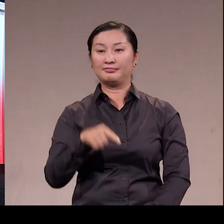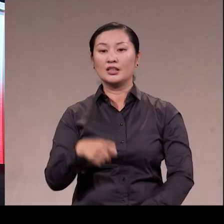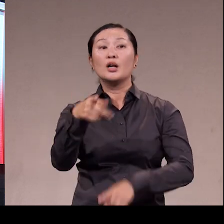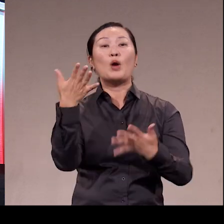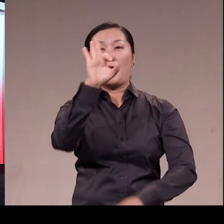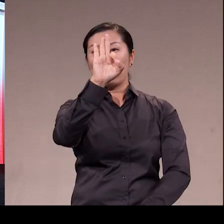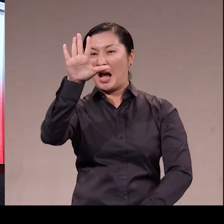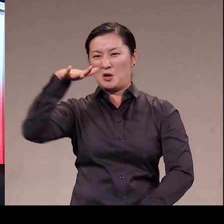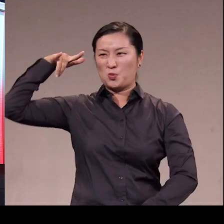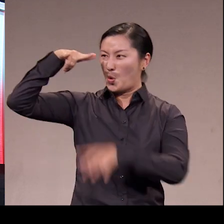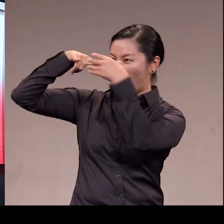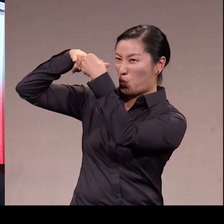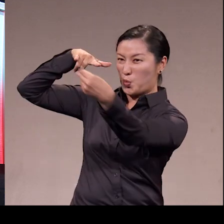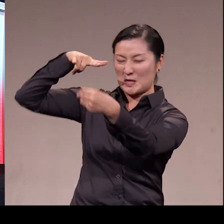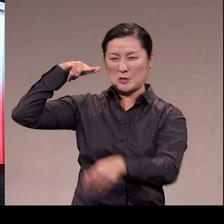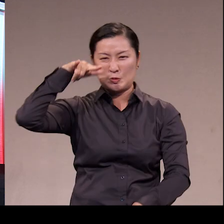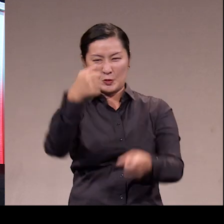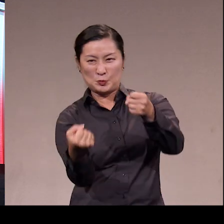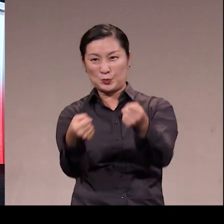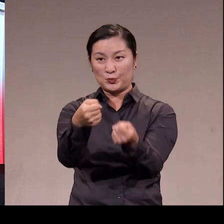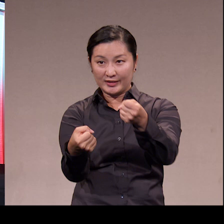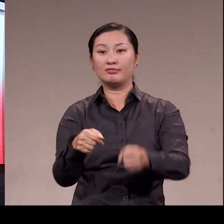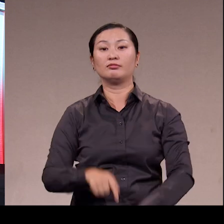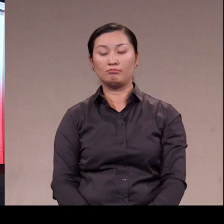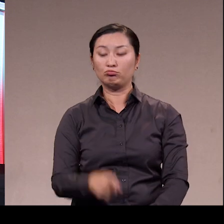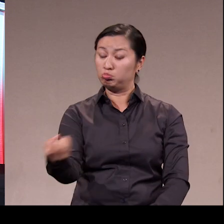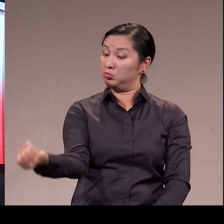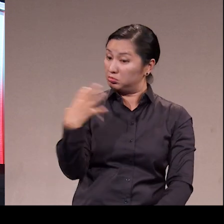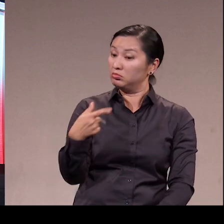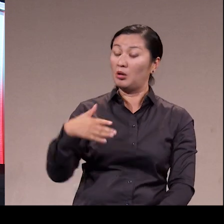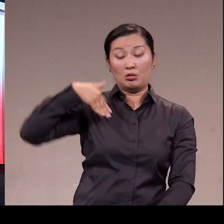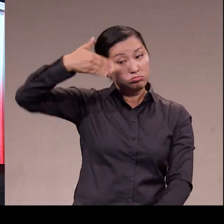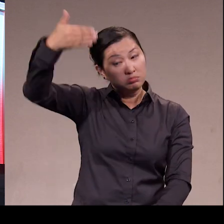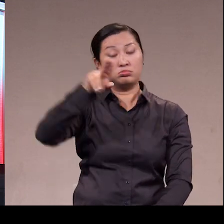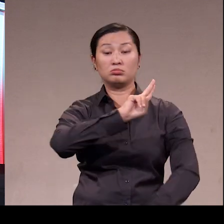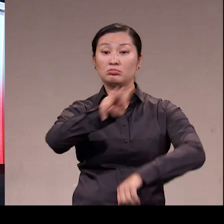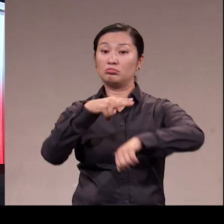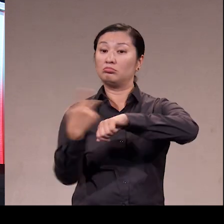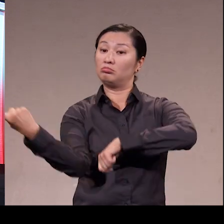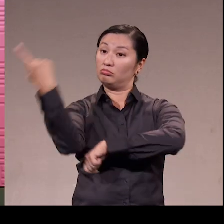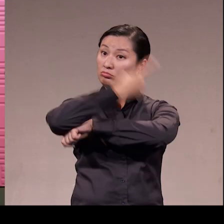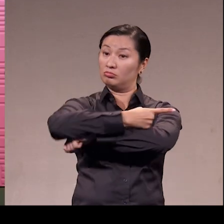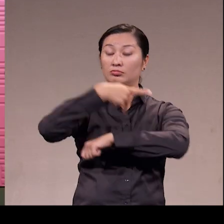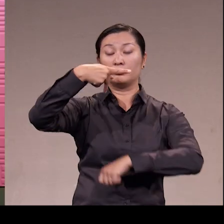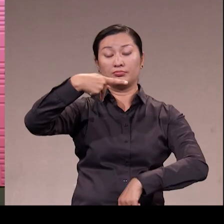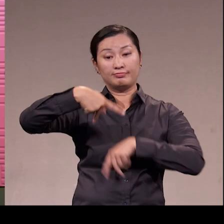Captain Iskandar told me that he was participating in the SG50 NDP parade.